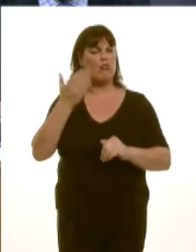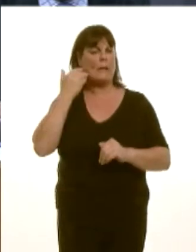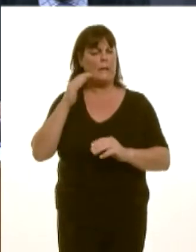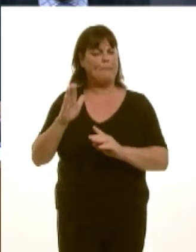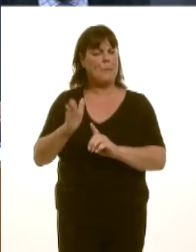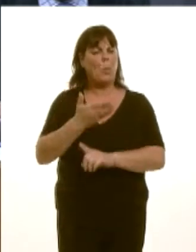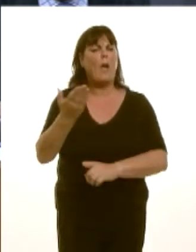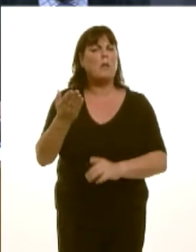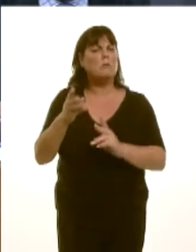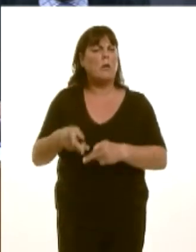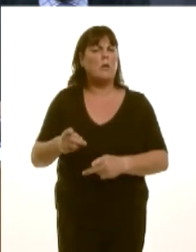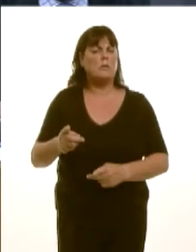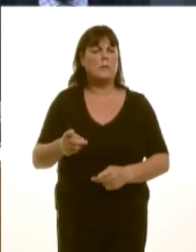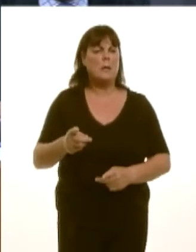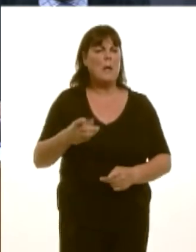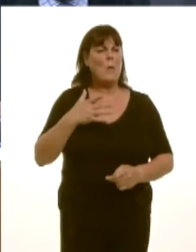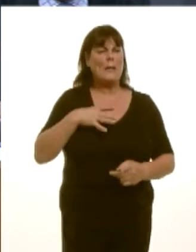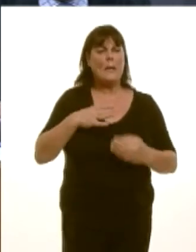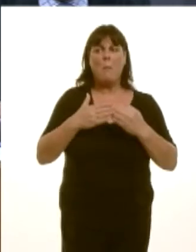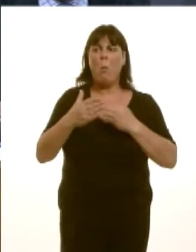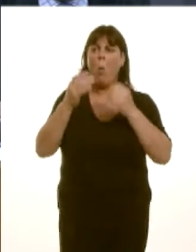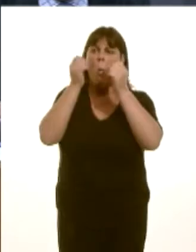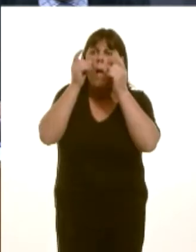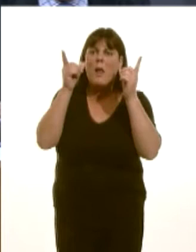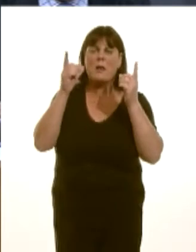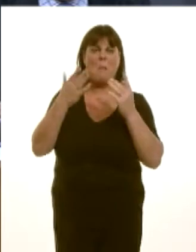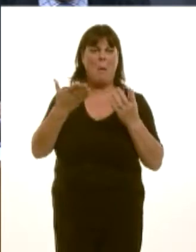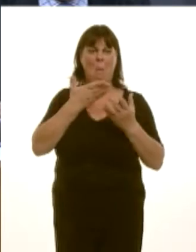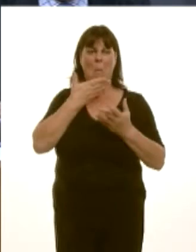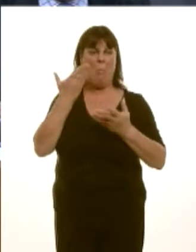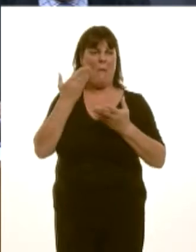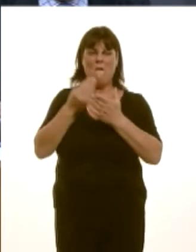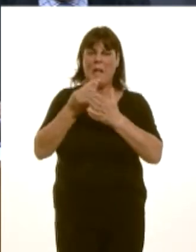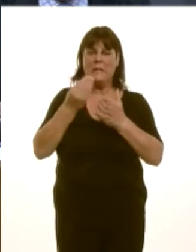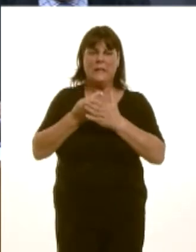cancer but there is very little funding that goes towards the research of childhood cancer?